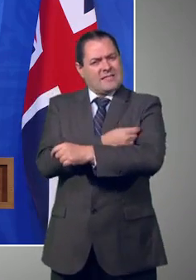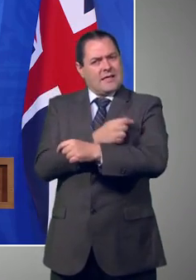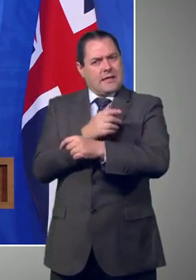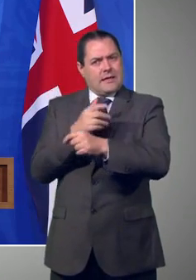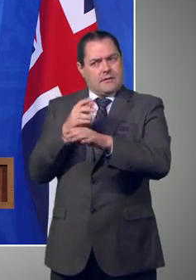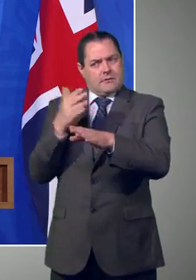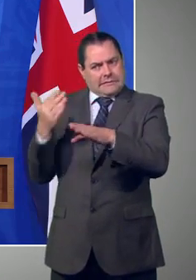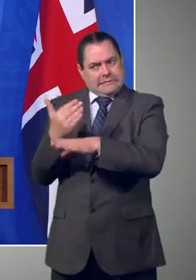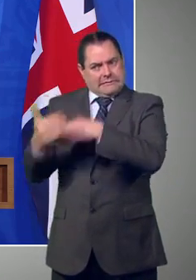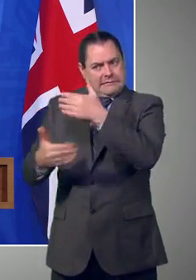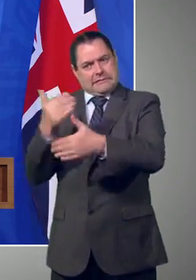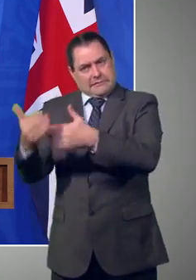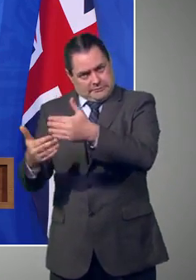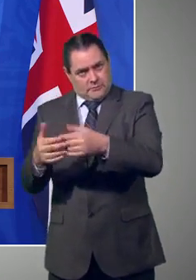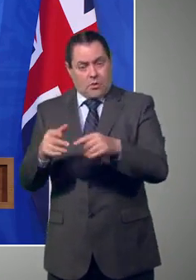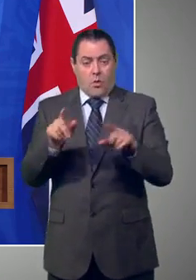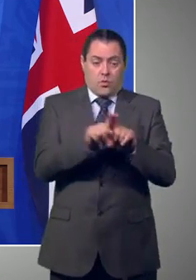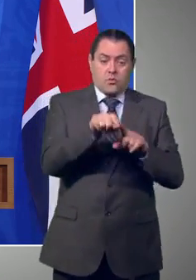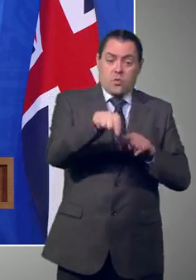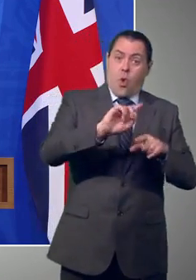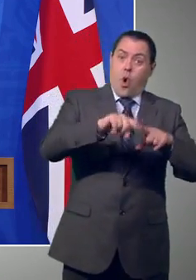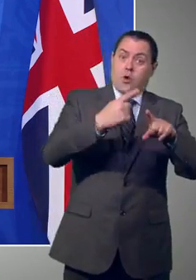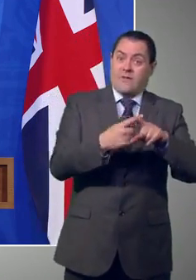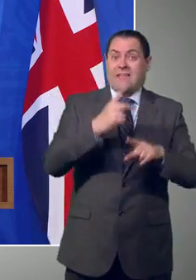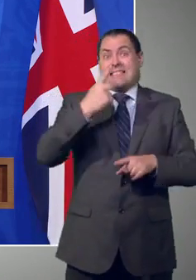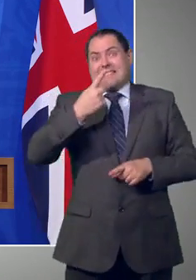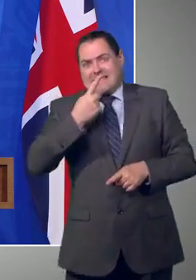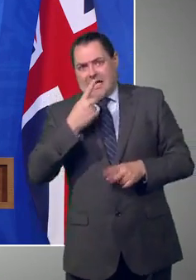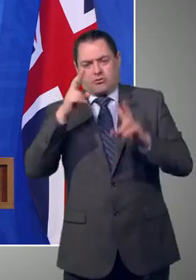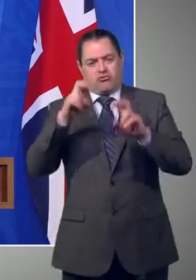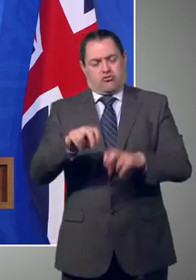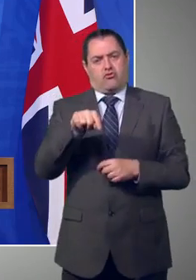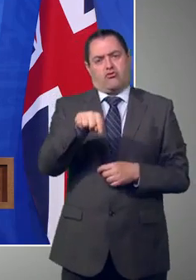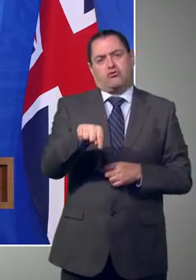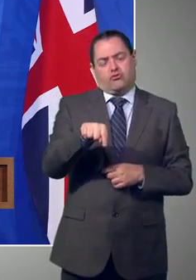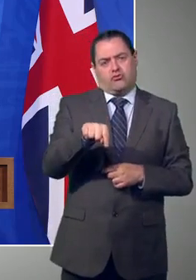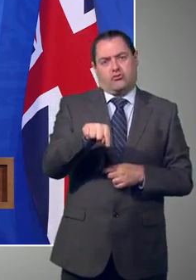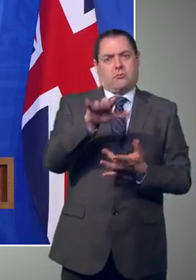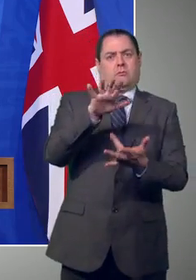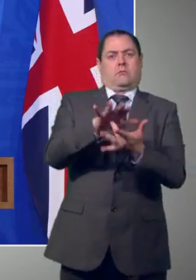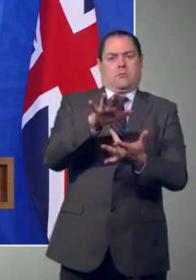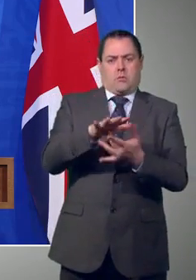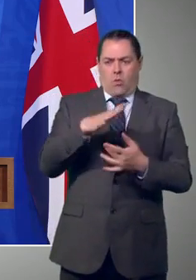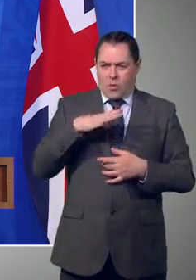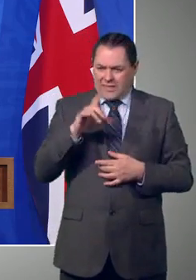important Oxford study, which is the first in in the world to look at whether different